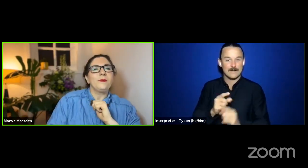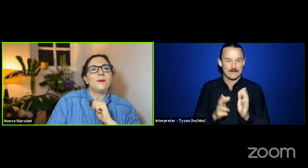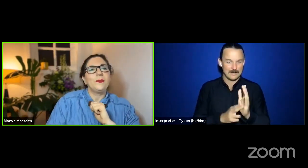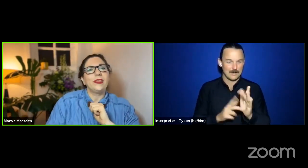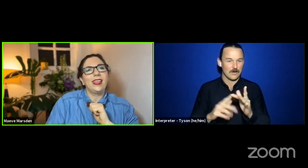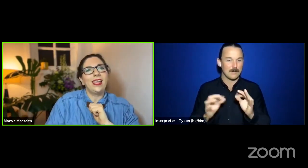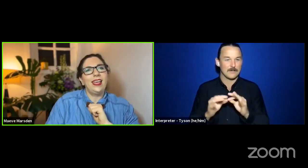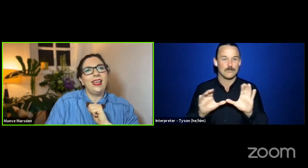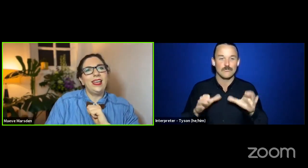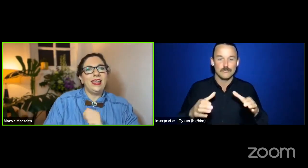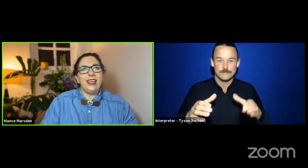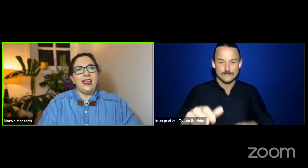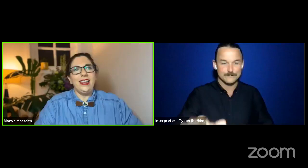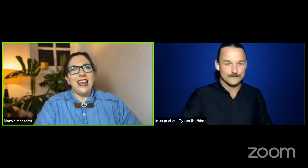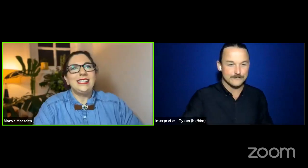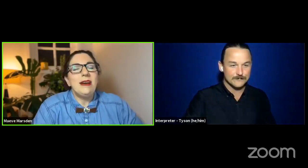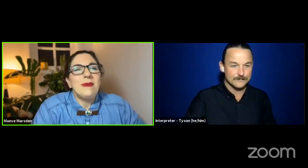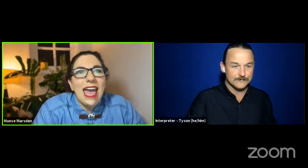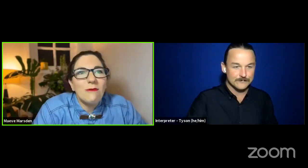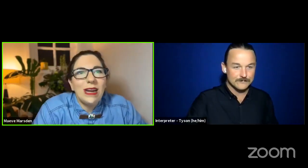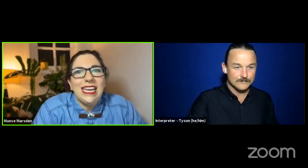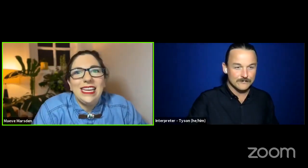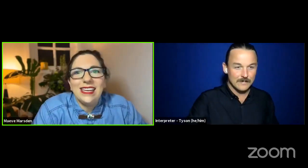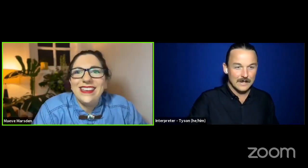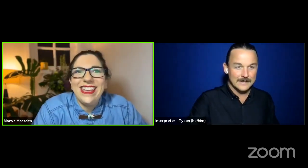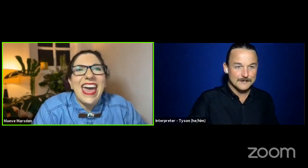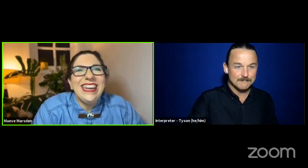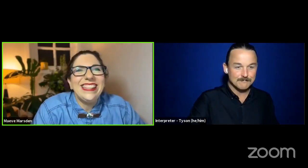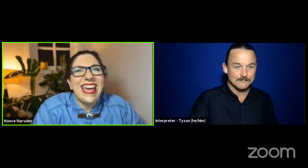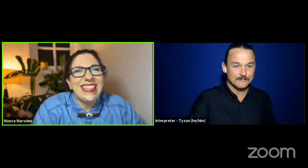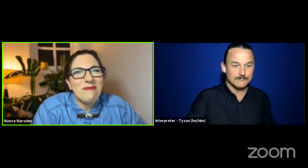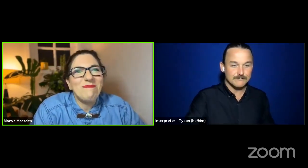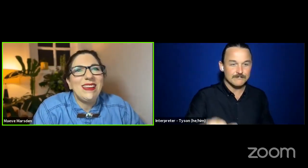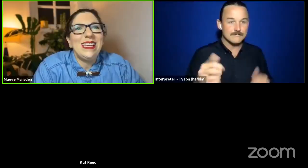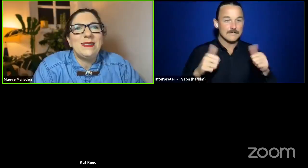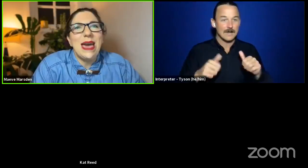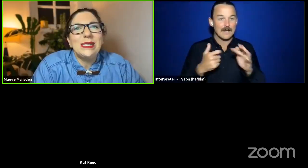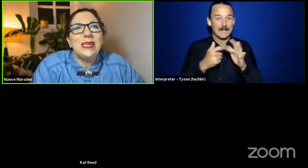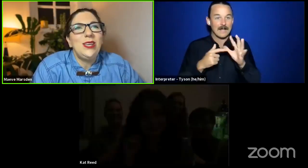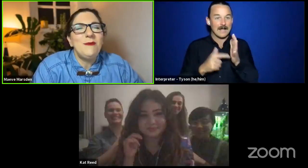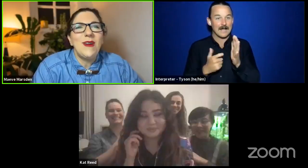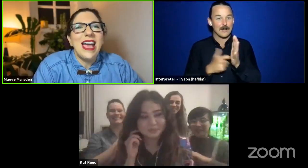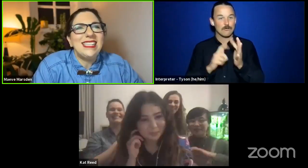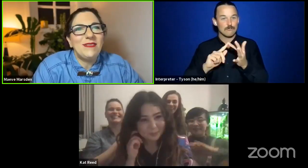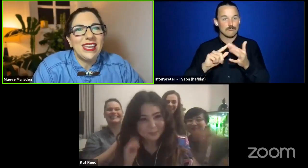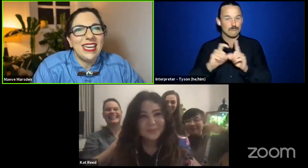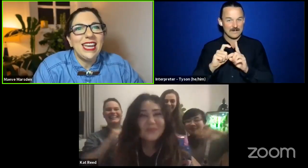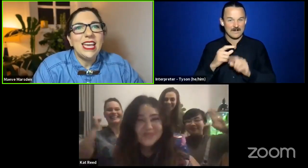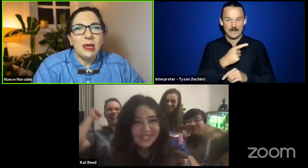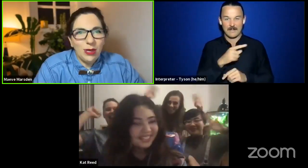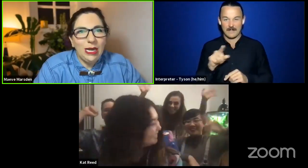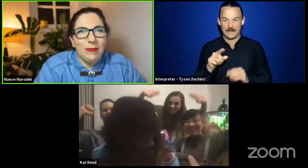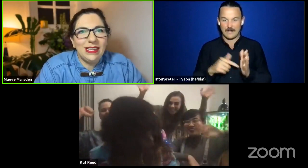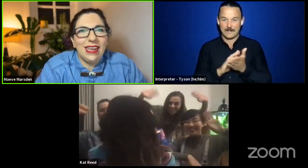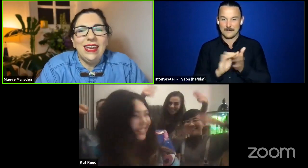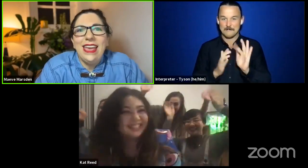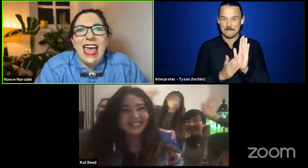inclusion advisor, and I Baker. Next up cat read Next up cat read cat by them Next up cat read cat by them, is